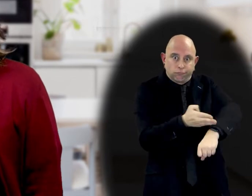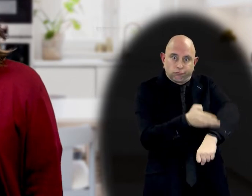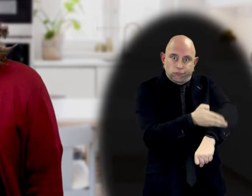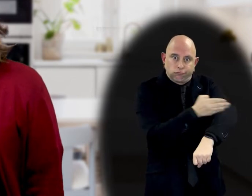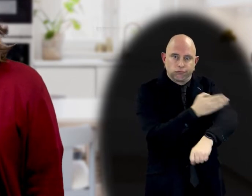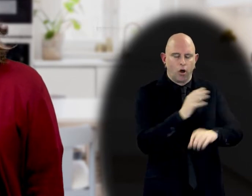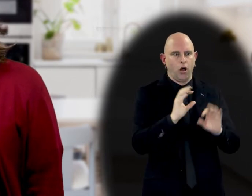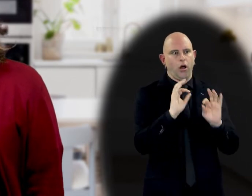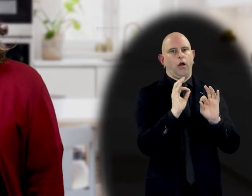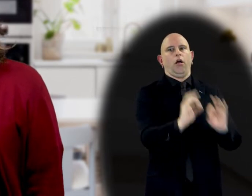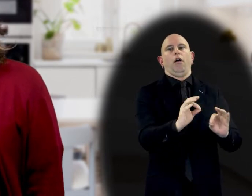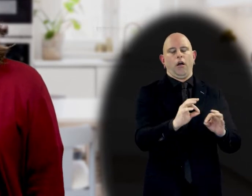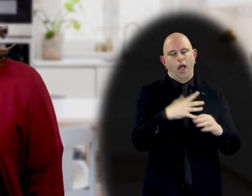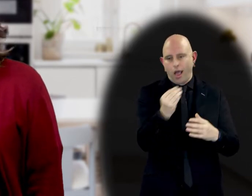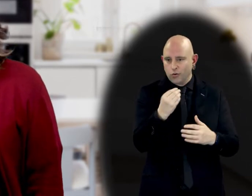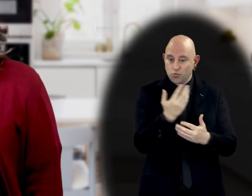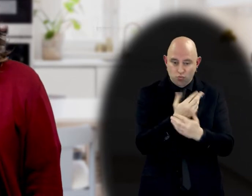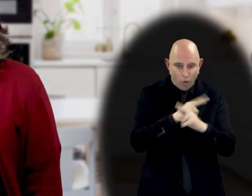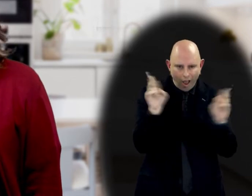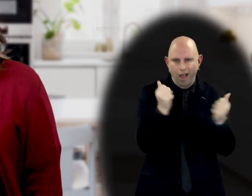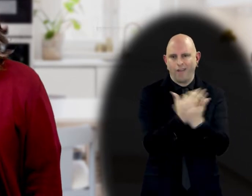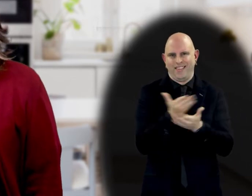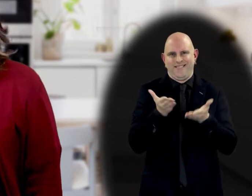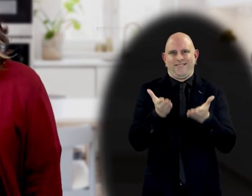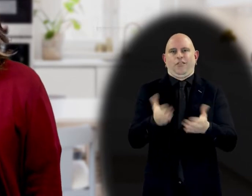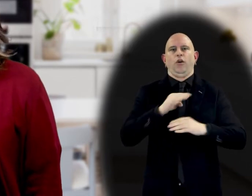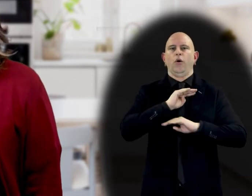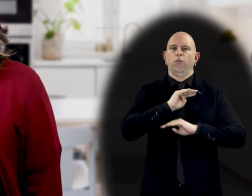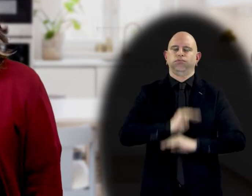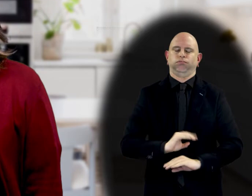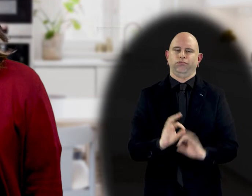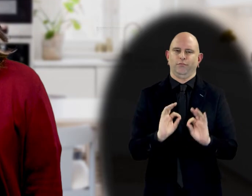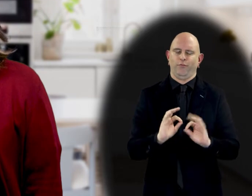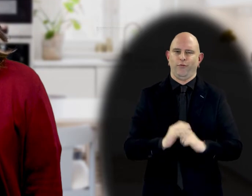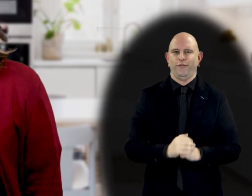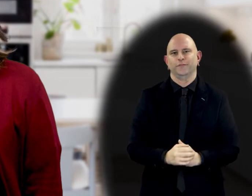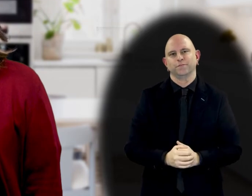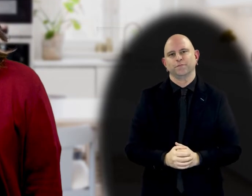It's a relief to know that I have the right resources.